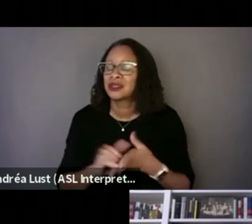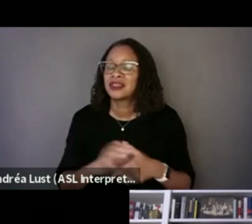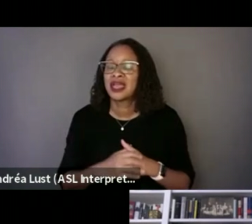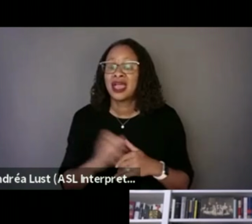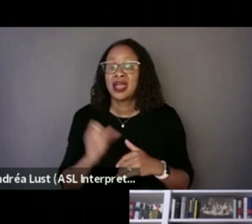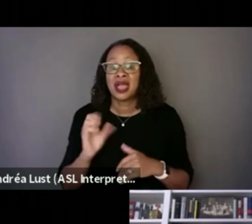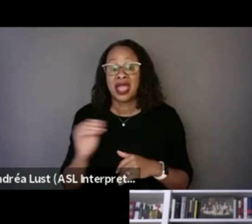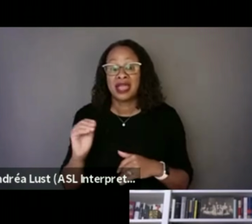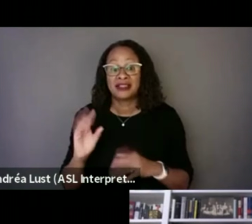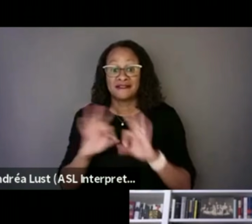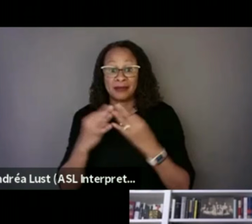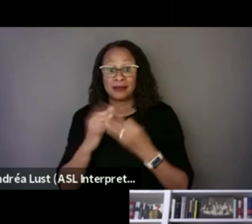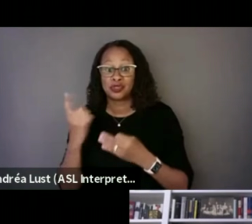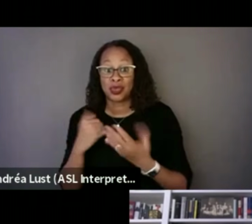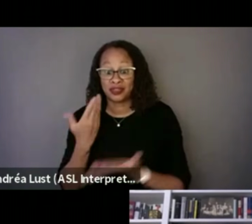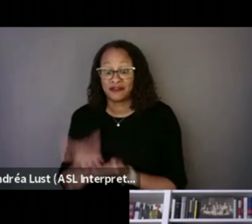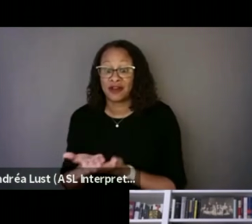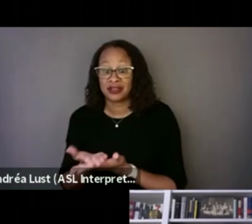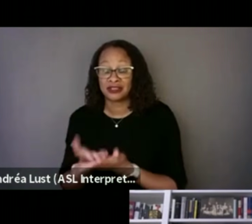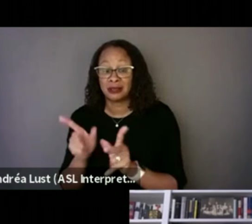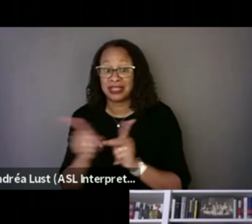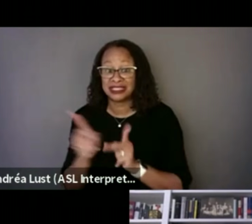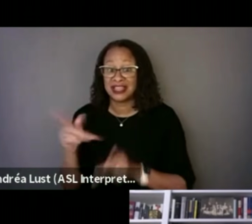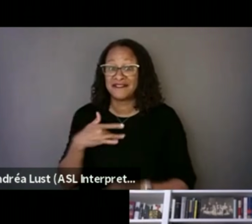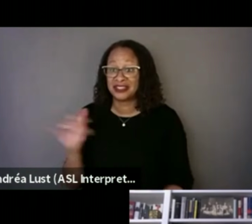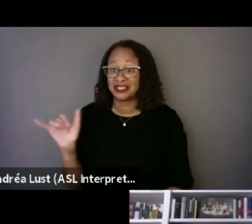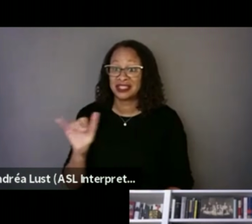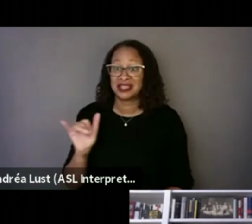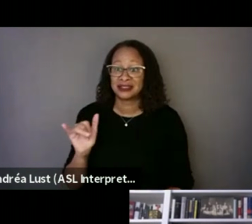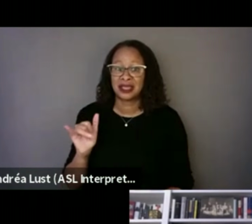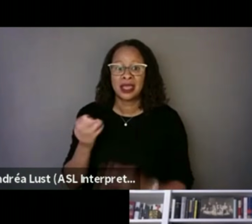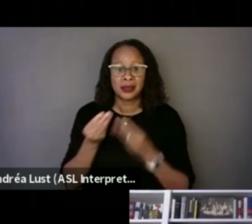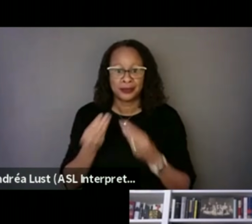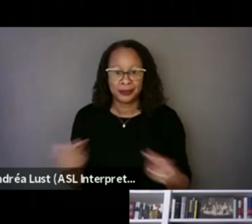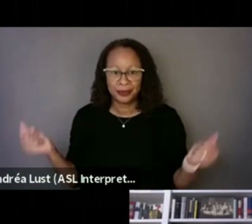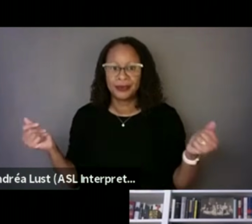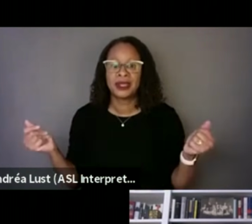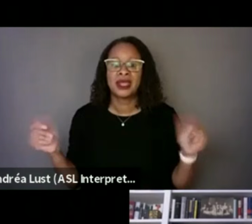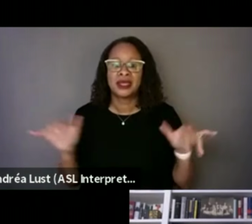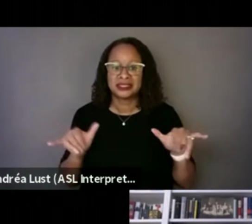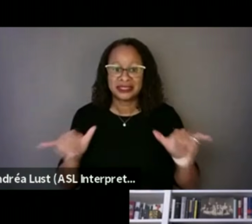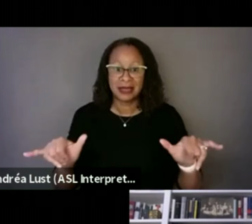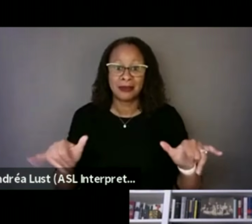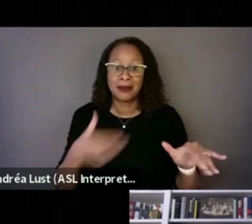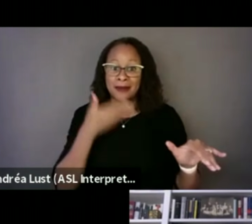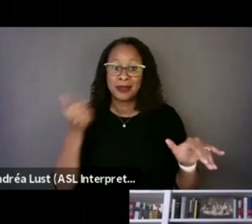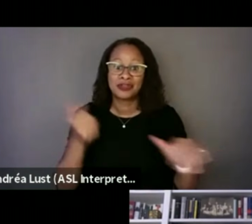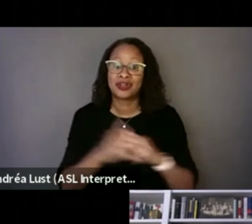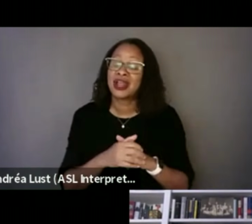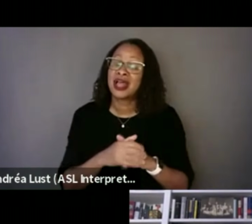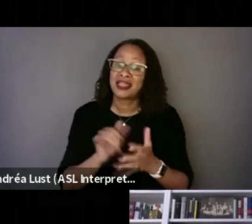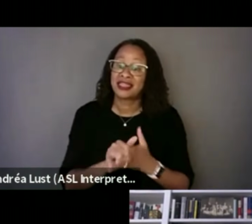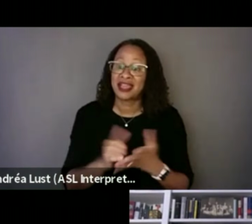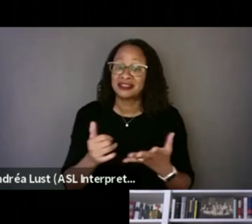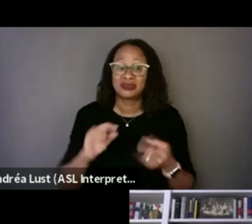they've landed somewhere that feels like some resolution and stable and better. I mean, these are wounds that, you know,